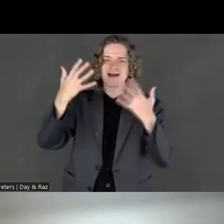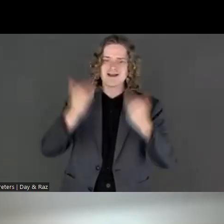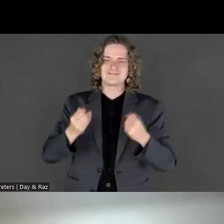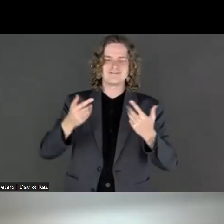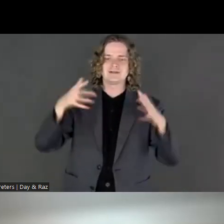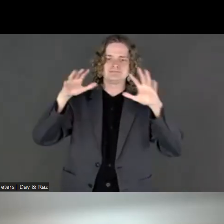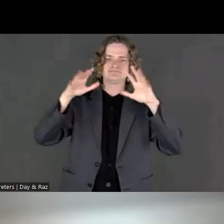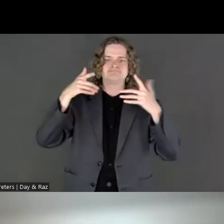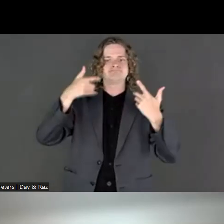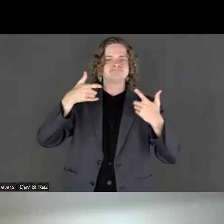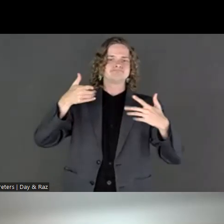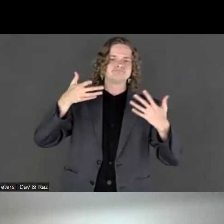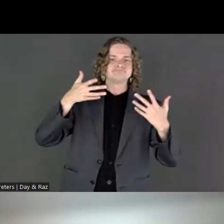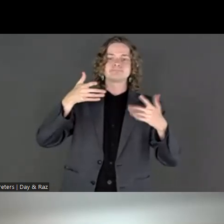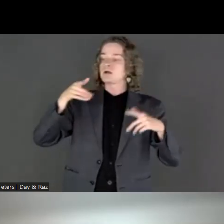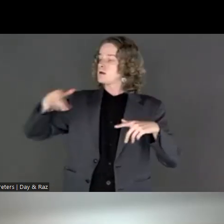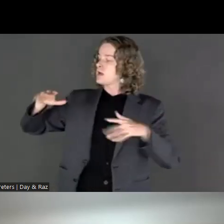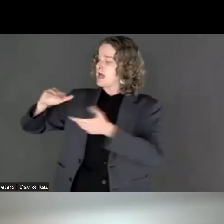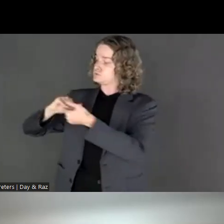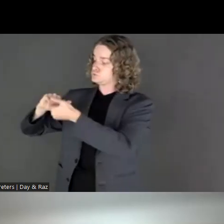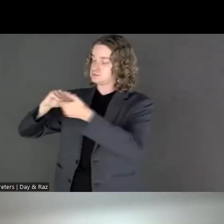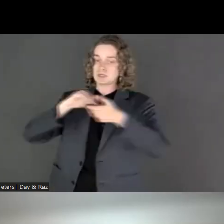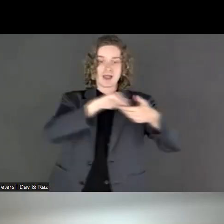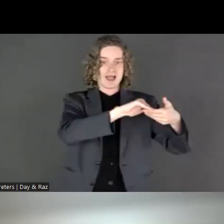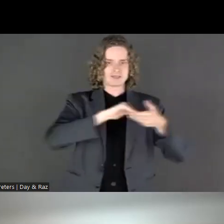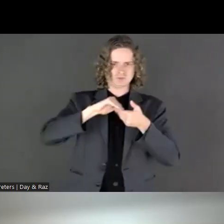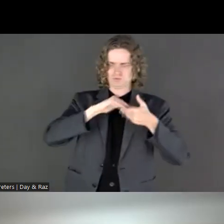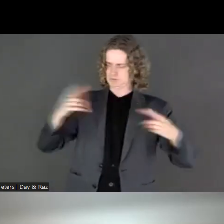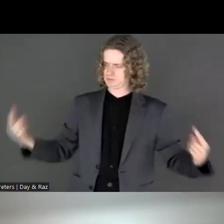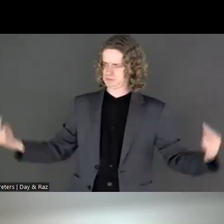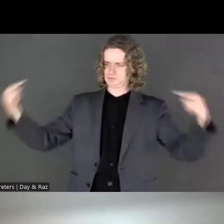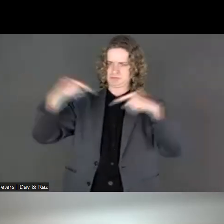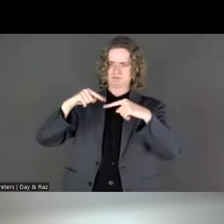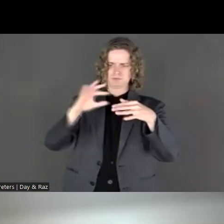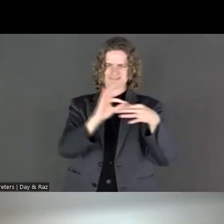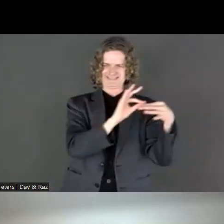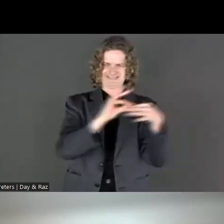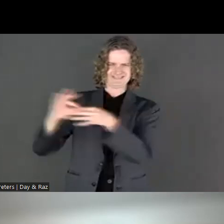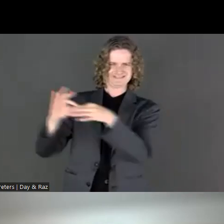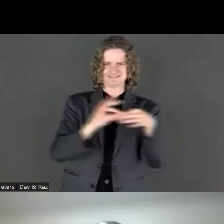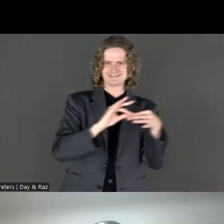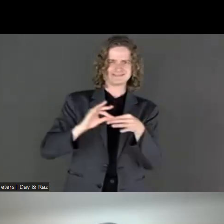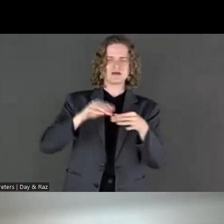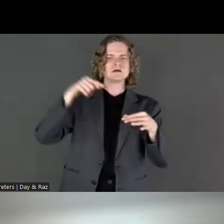So the Grand Bargain process, there has been three, now four outcome documents that are really